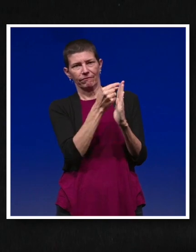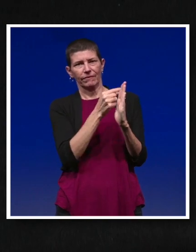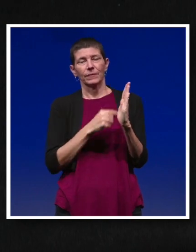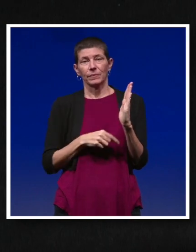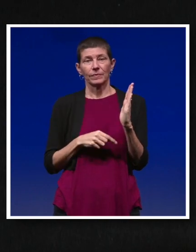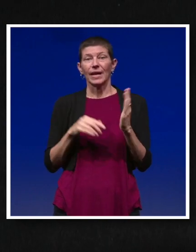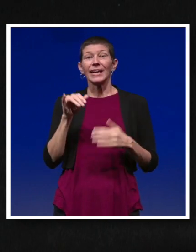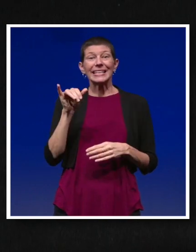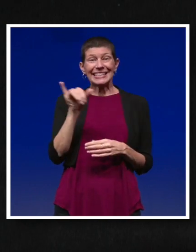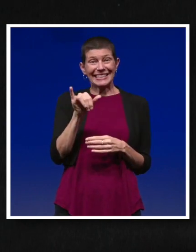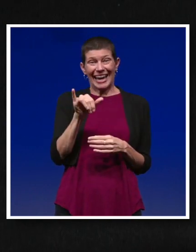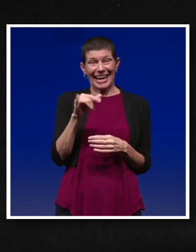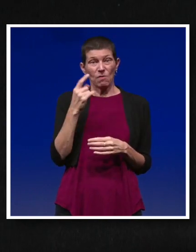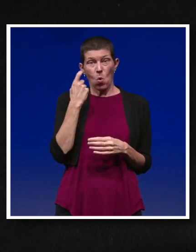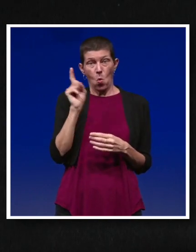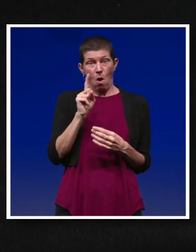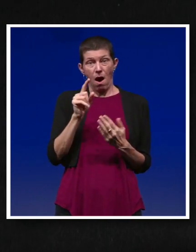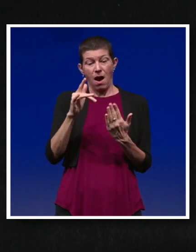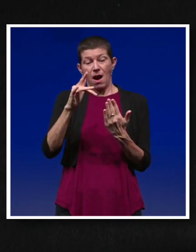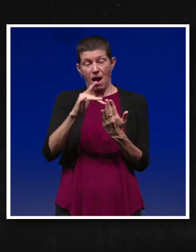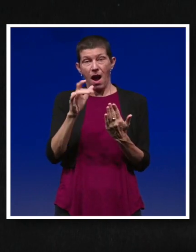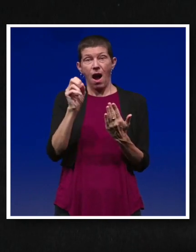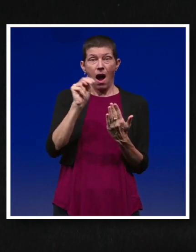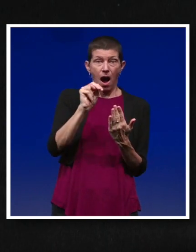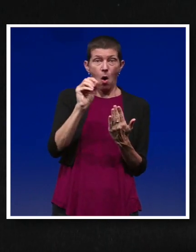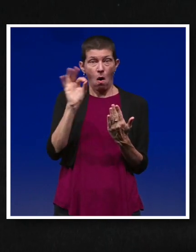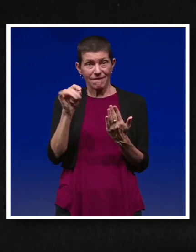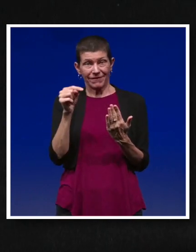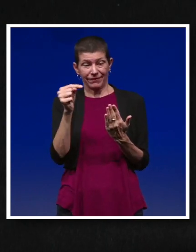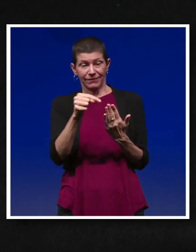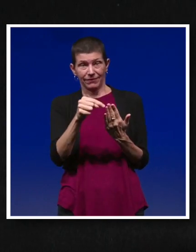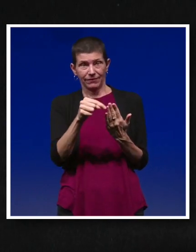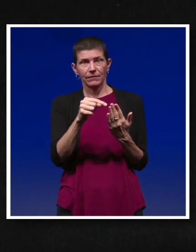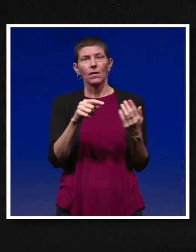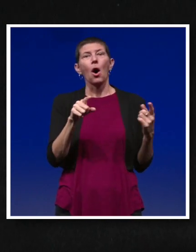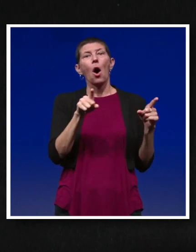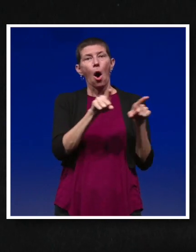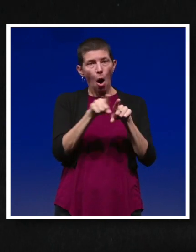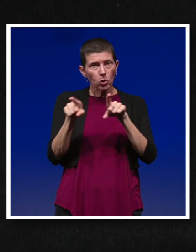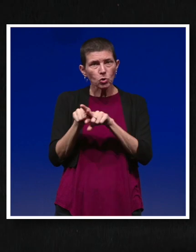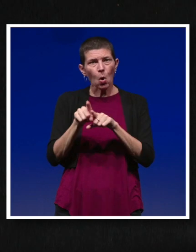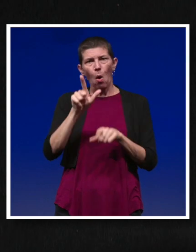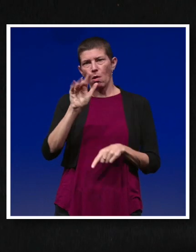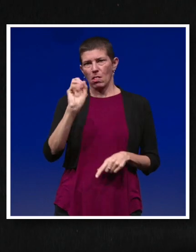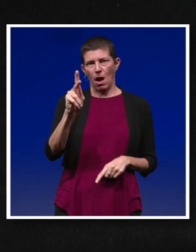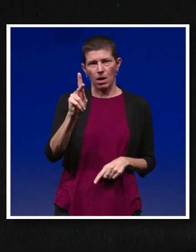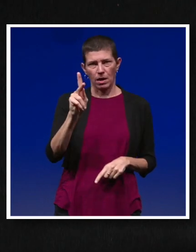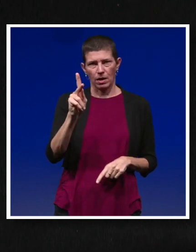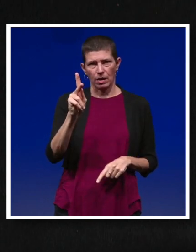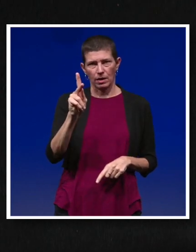The same button that you used to power on and off the device, also functions as the lock button